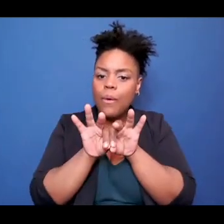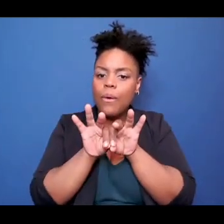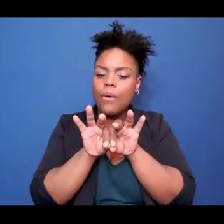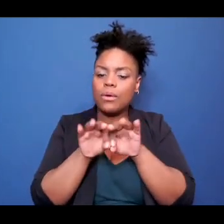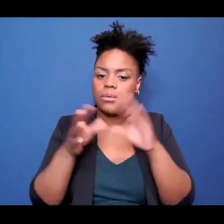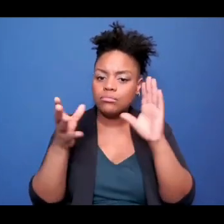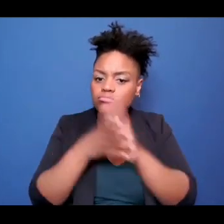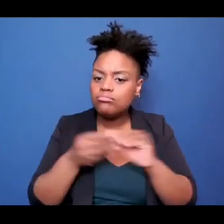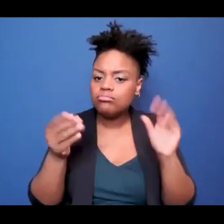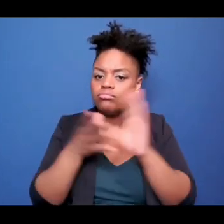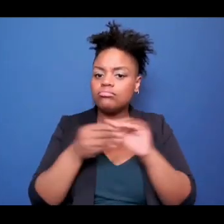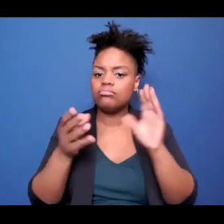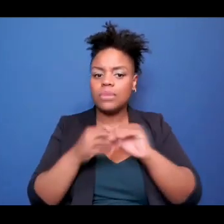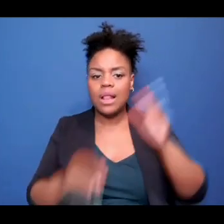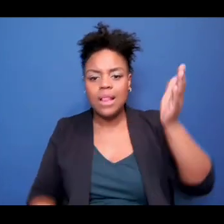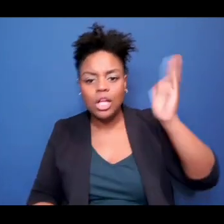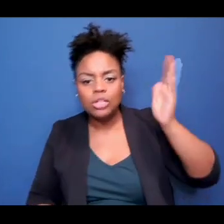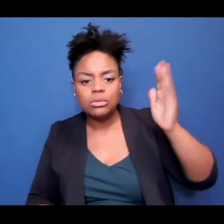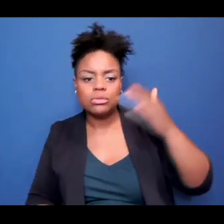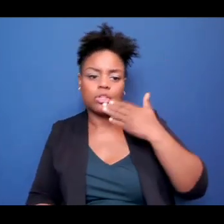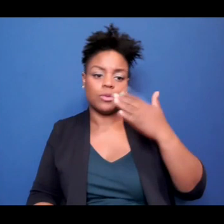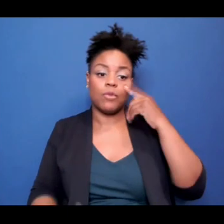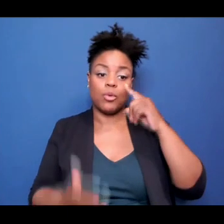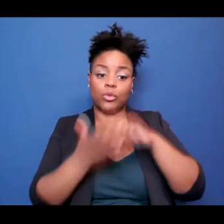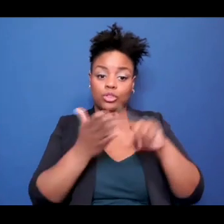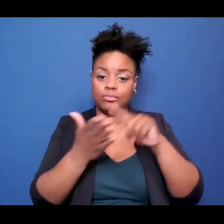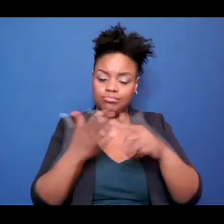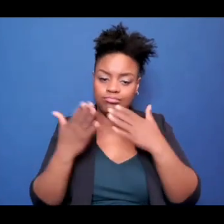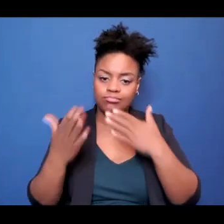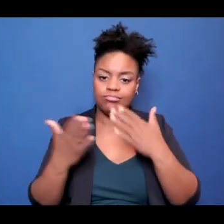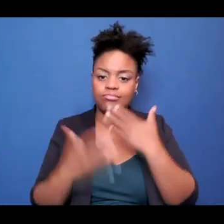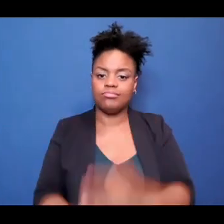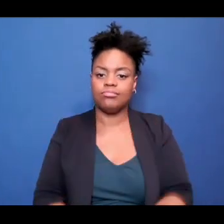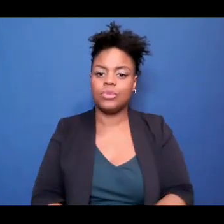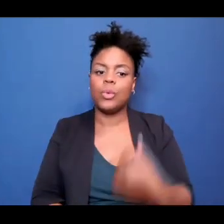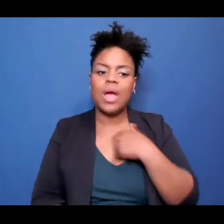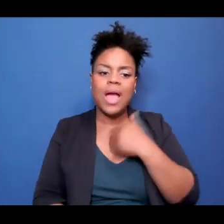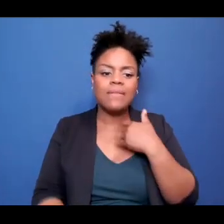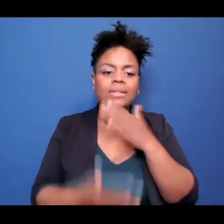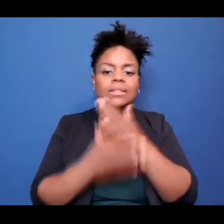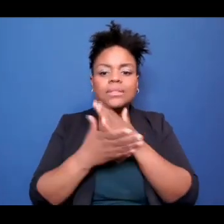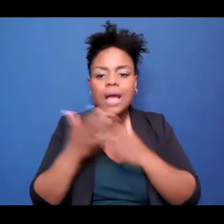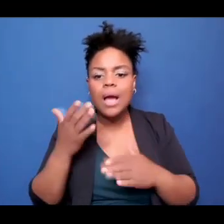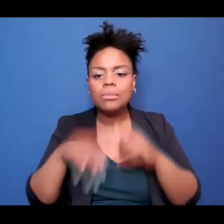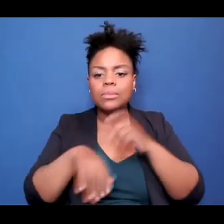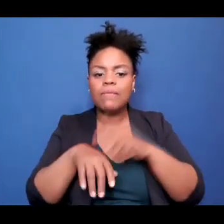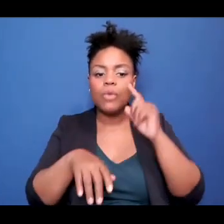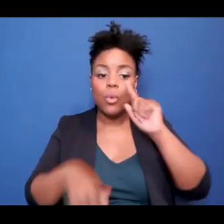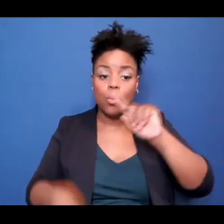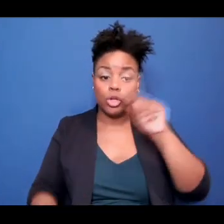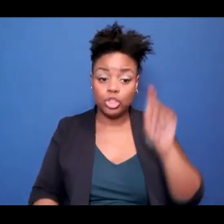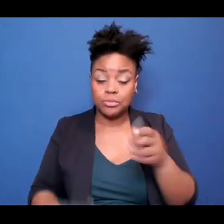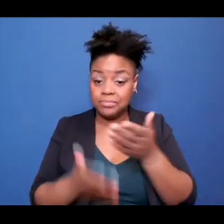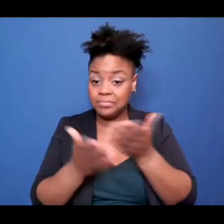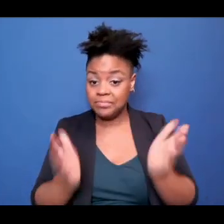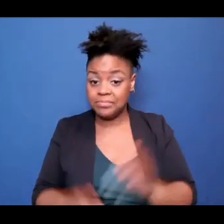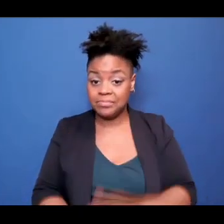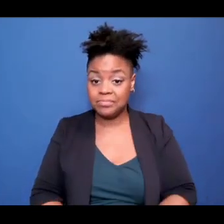ENGAGING PRESENTATION, AND CONGRATULATIONS ON YOUR RESEARCH Naa Oyo A. Kwate: THANKS. THANK YOU VERY MUCH. WE DO HAVE SOME TIME FOR